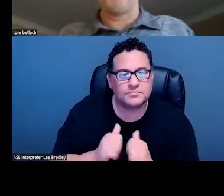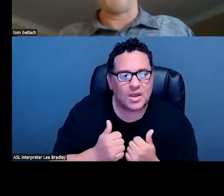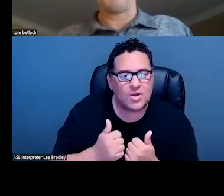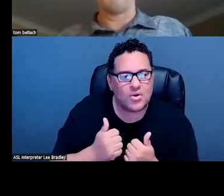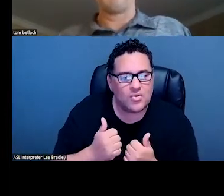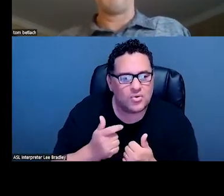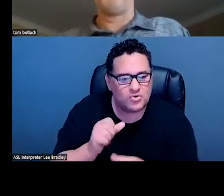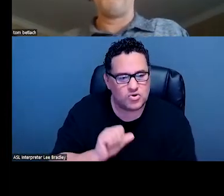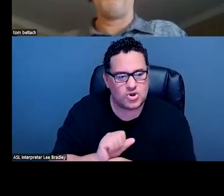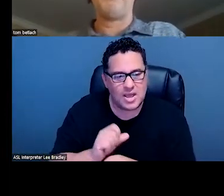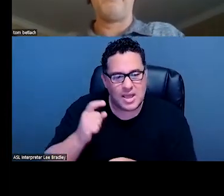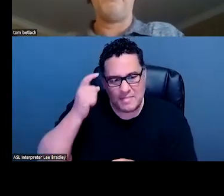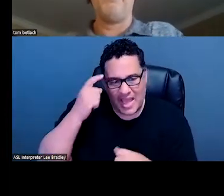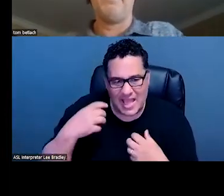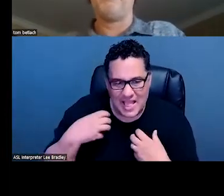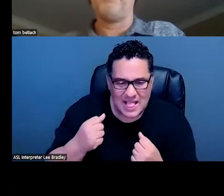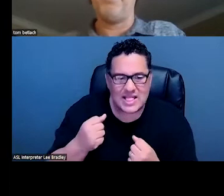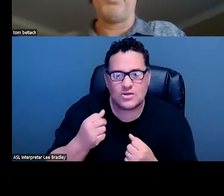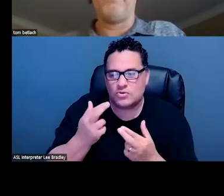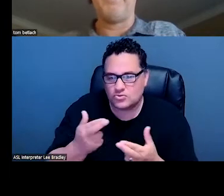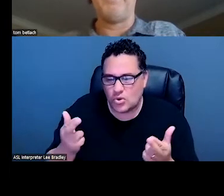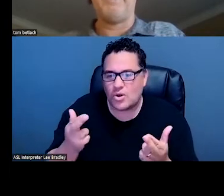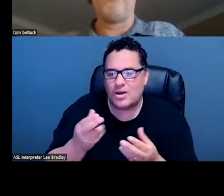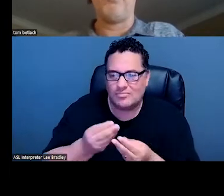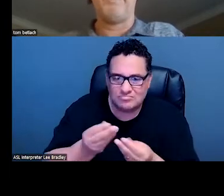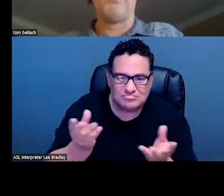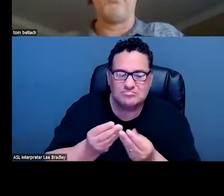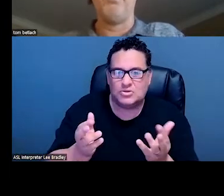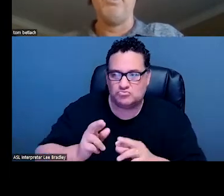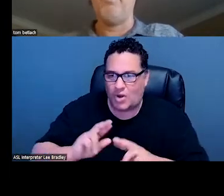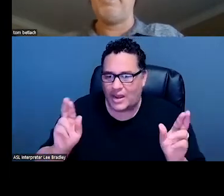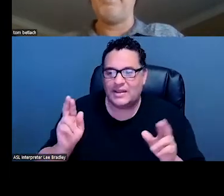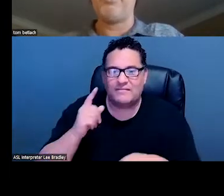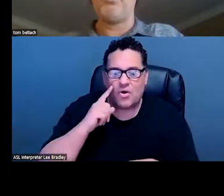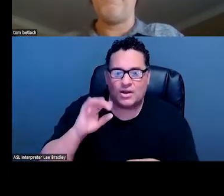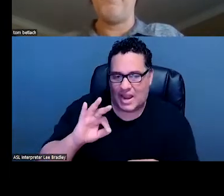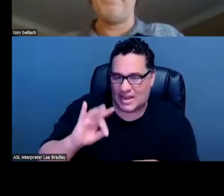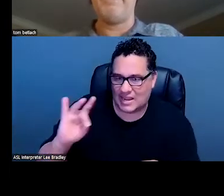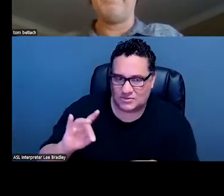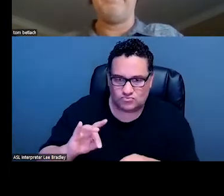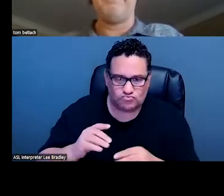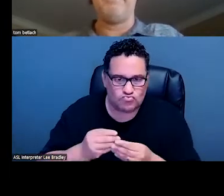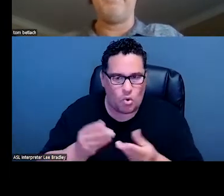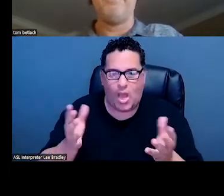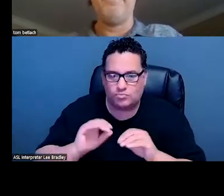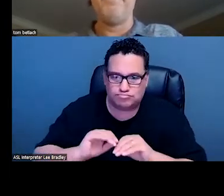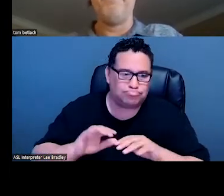MAKING RESOURCES AVAILABLE IN ANTICIPATION. WANTED TO MAKE SURE EVERYBODY HAD SEEN THIS.